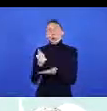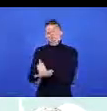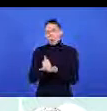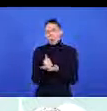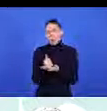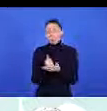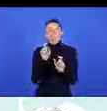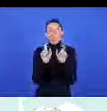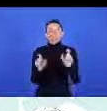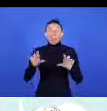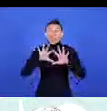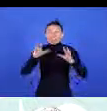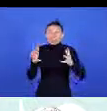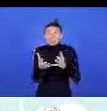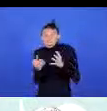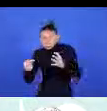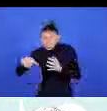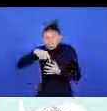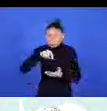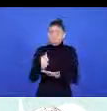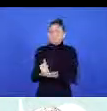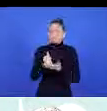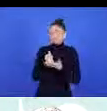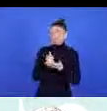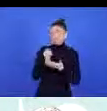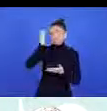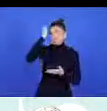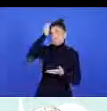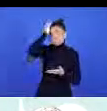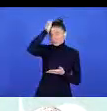groups, it was much easier for me as I